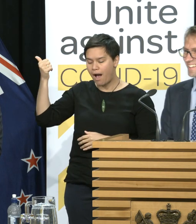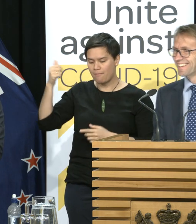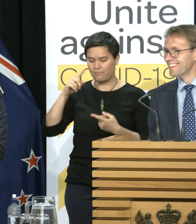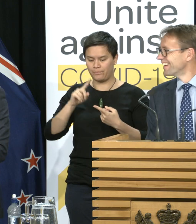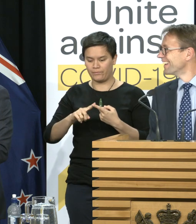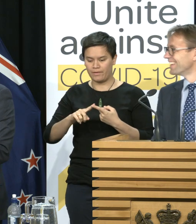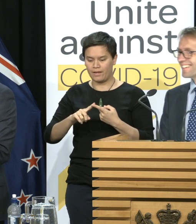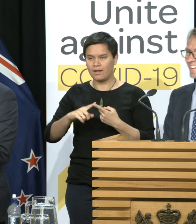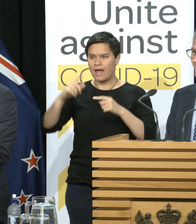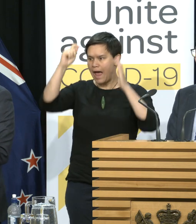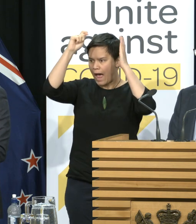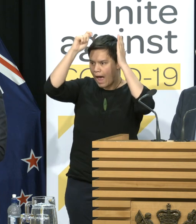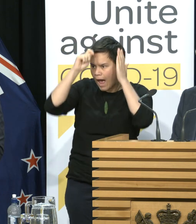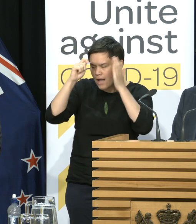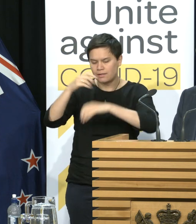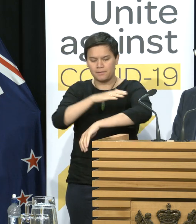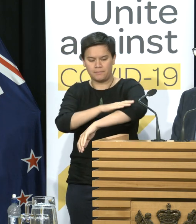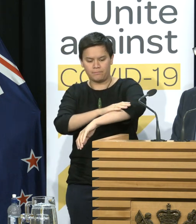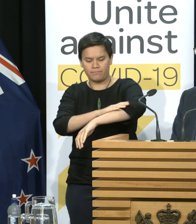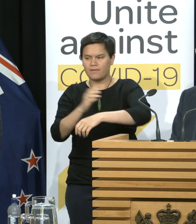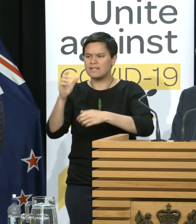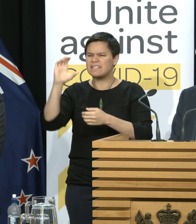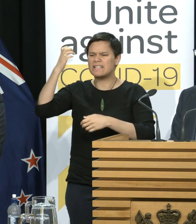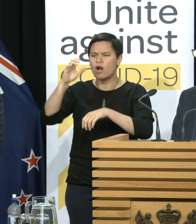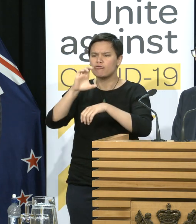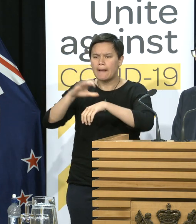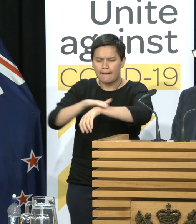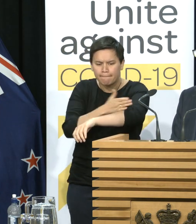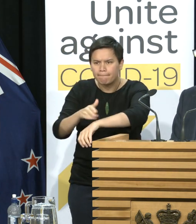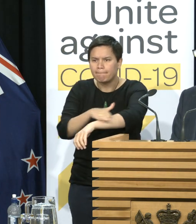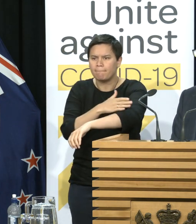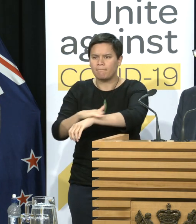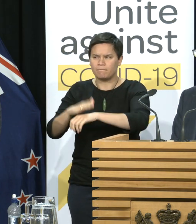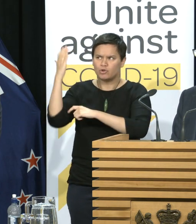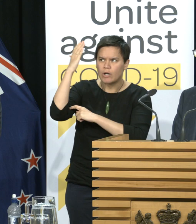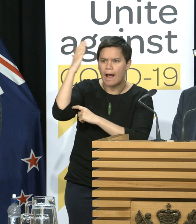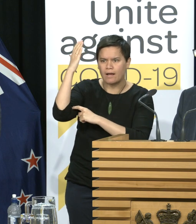Slip, slop, slap, and scan. What scenario happened when New Zealand was put them